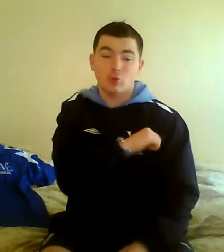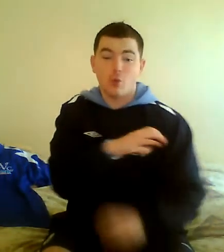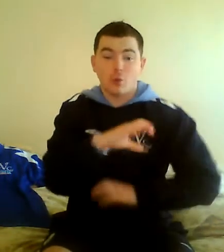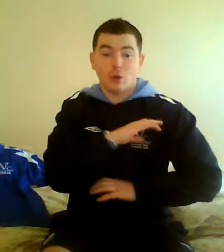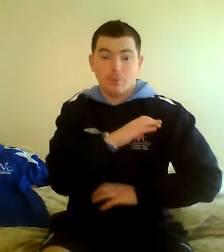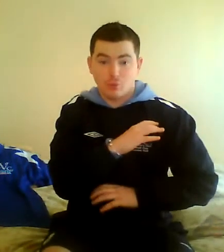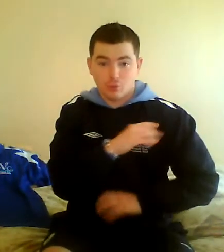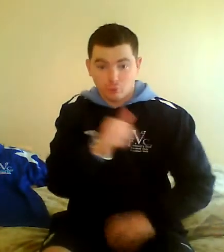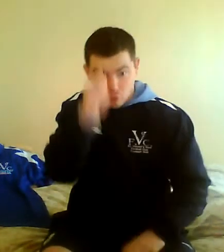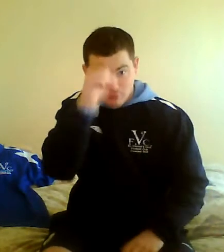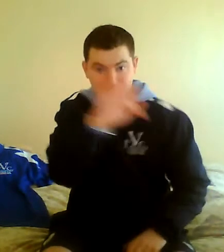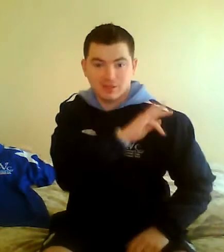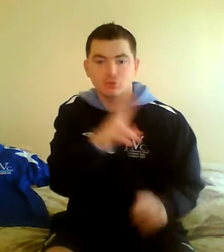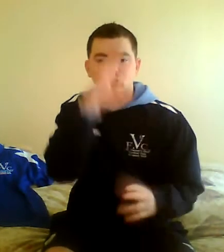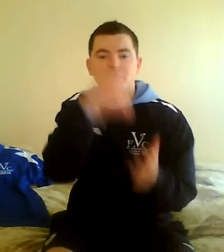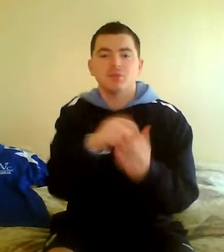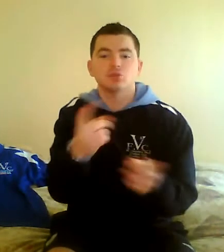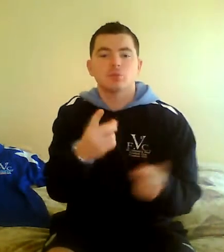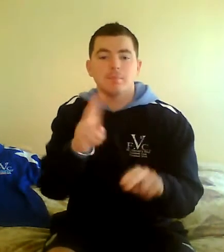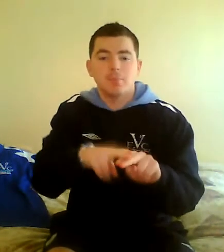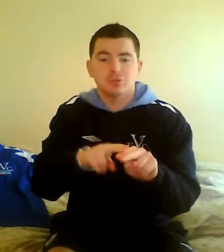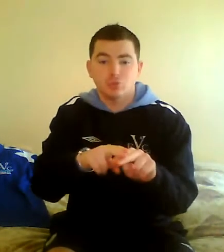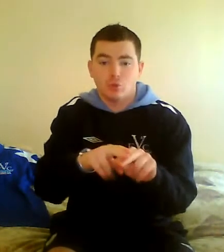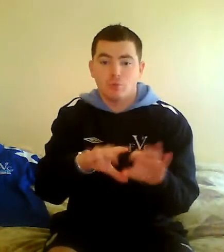I'm sure the goalkeeper knows himself he should have done better